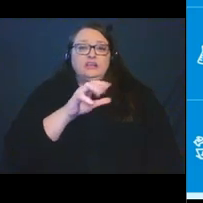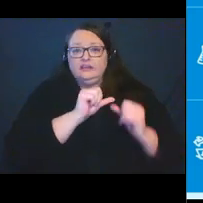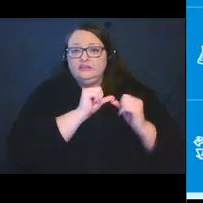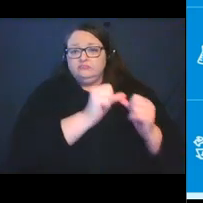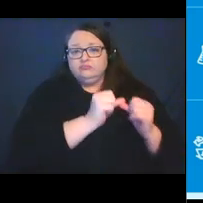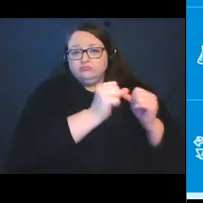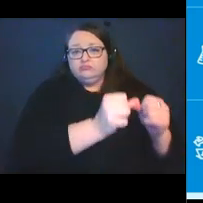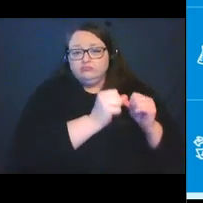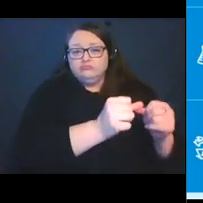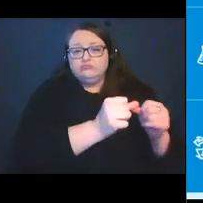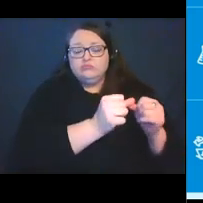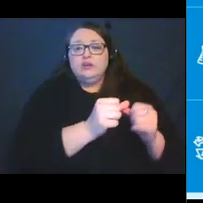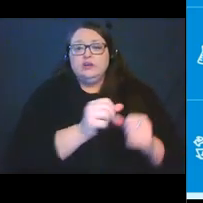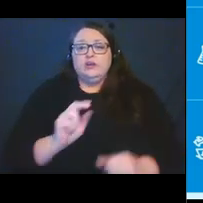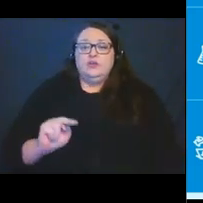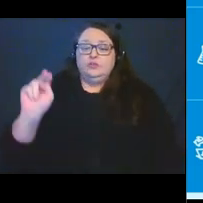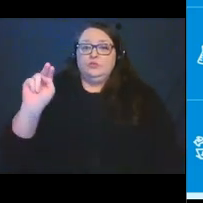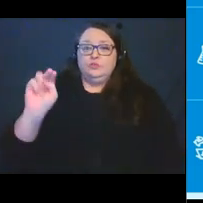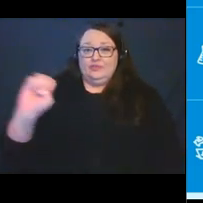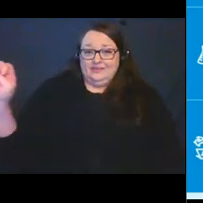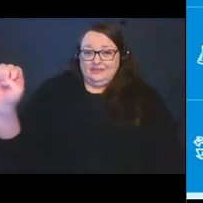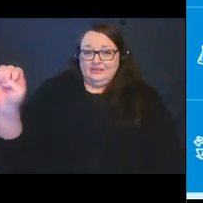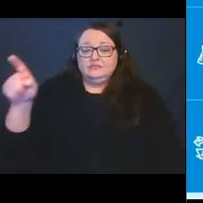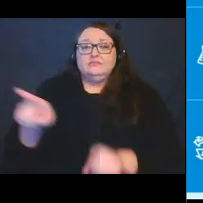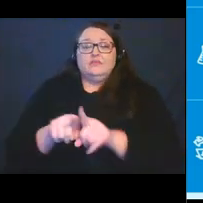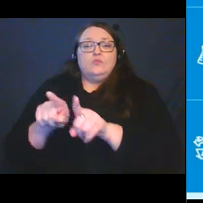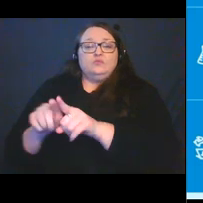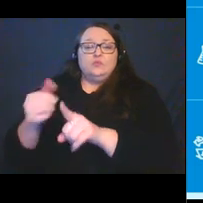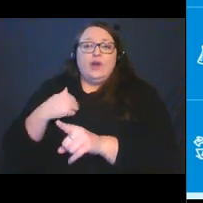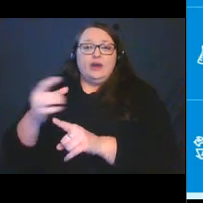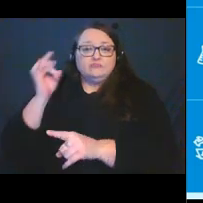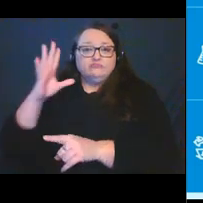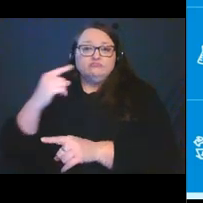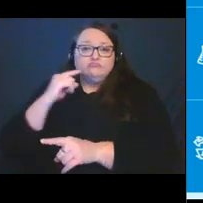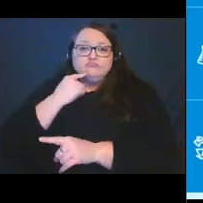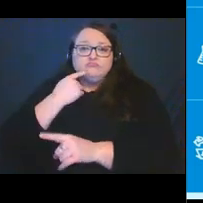States had a significant heat wave concurrently. So, what were the results? I know you can't